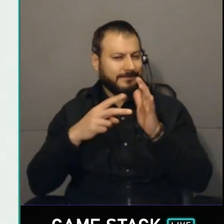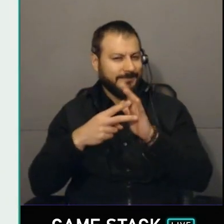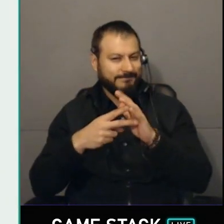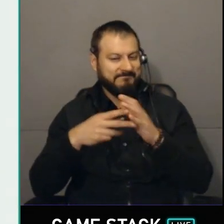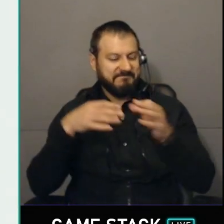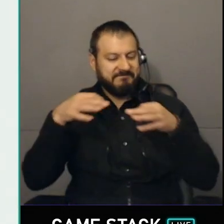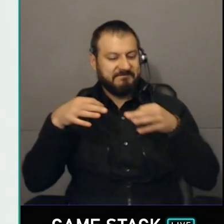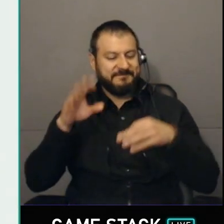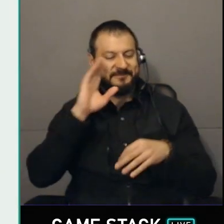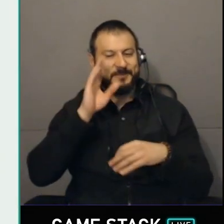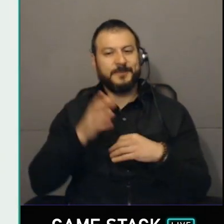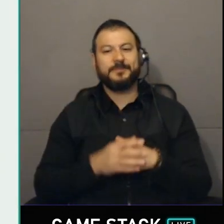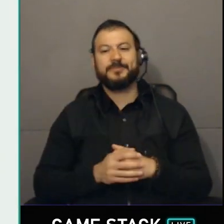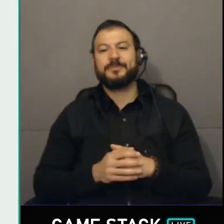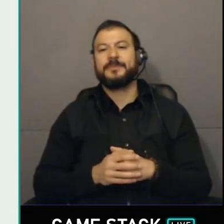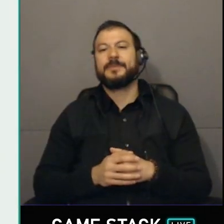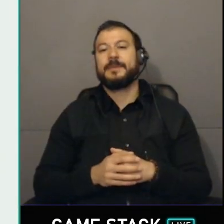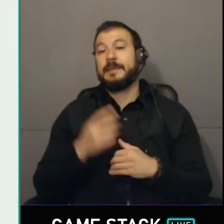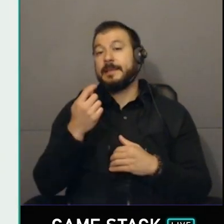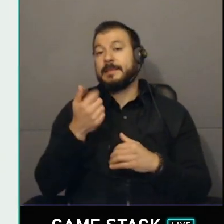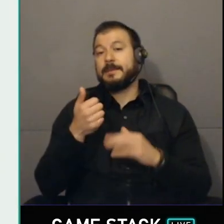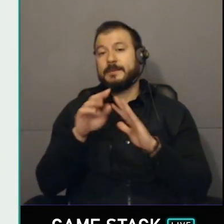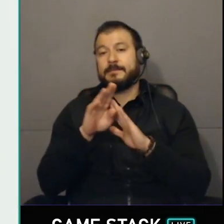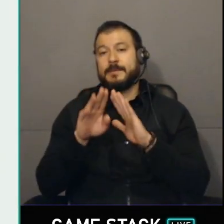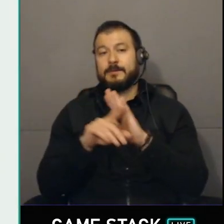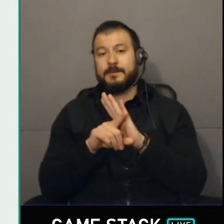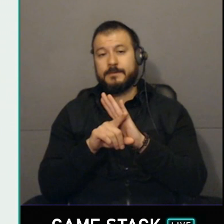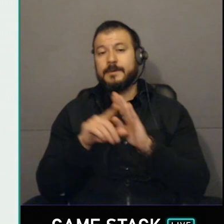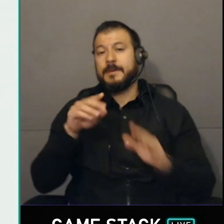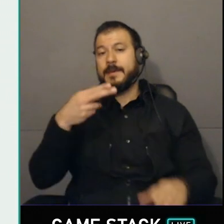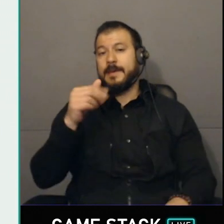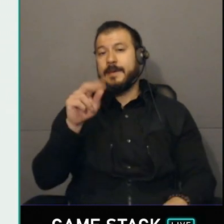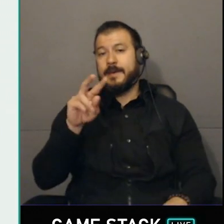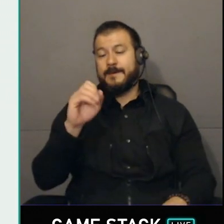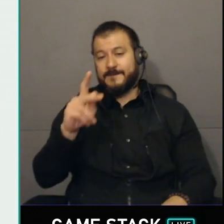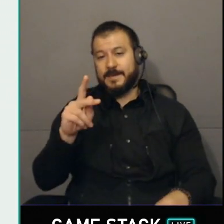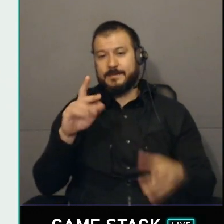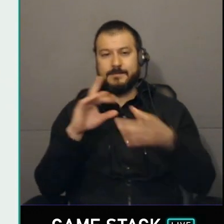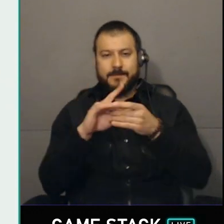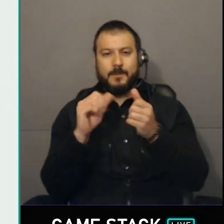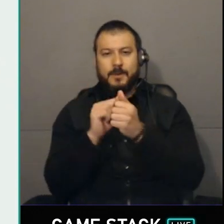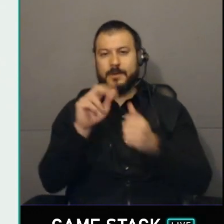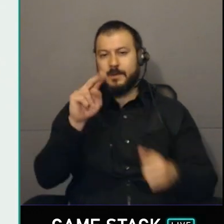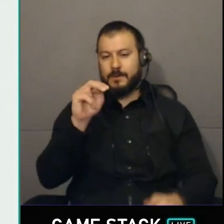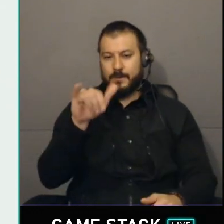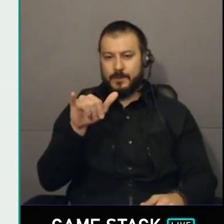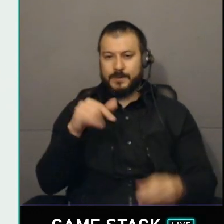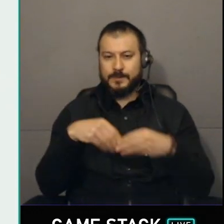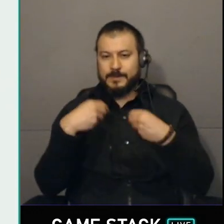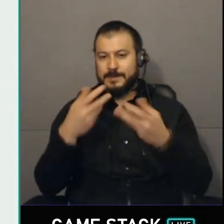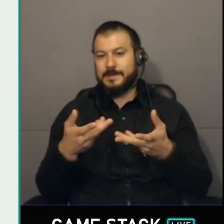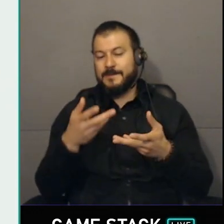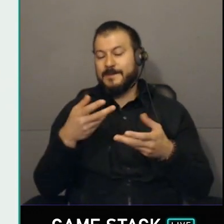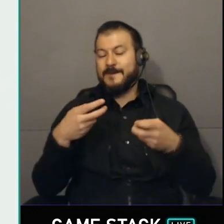Little bit of background first. Havok partnered with Unity to provide a physics solution for their Data Oriented Technology